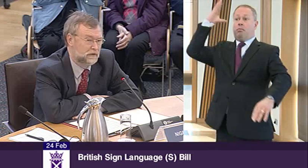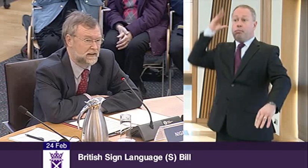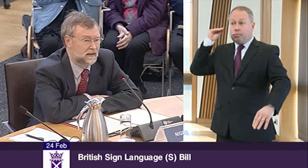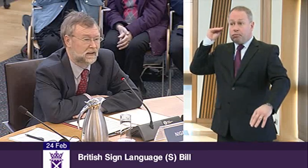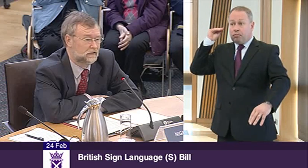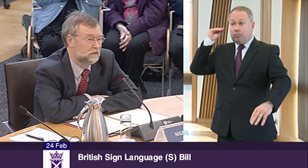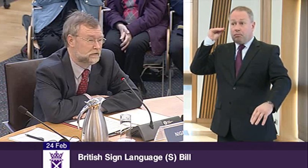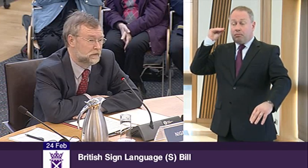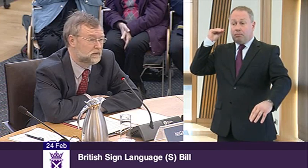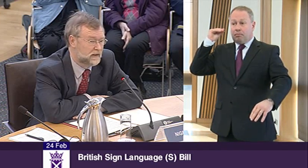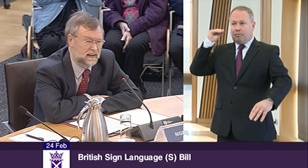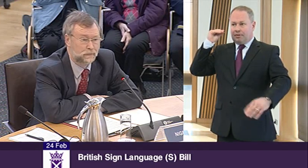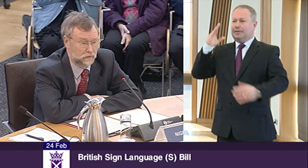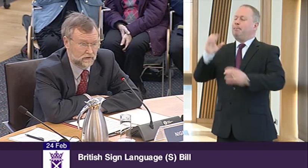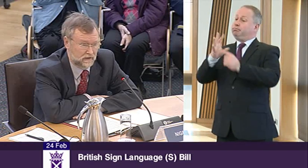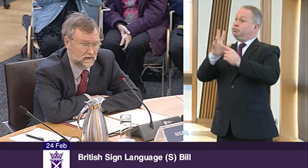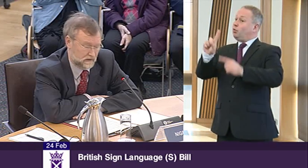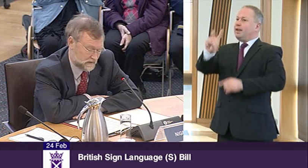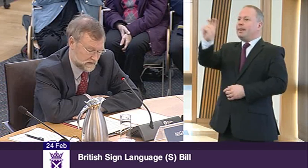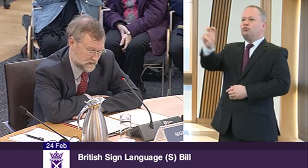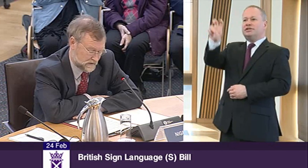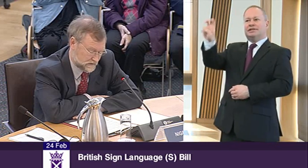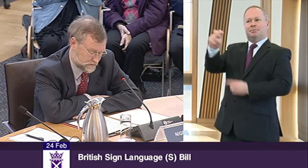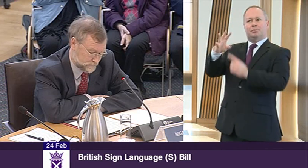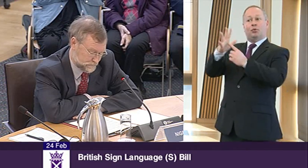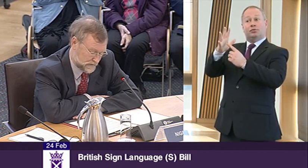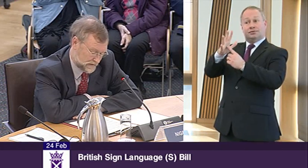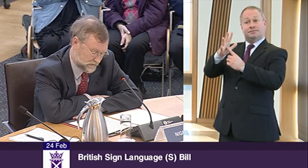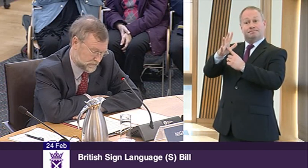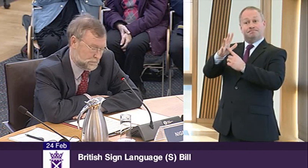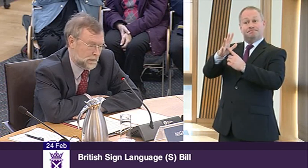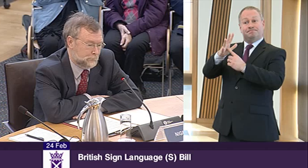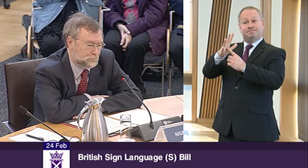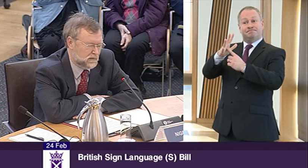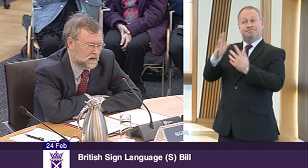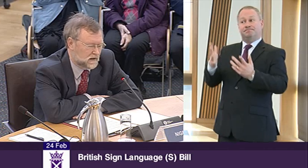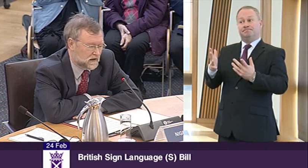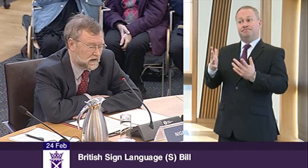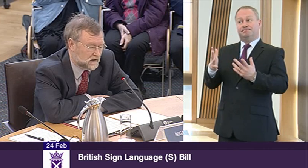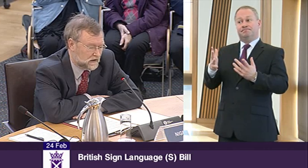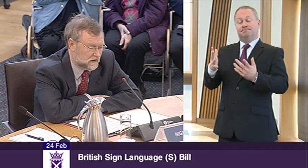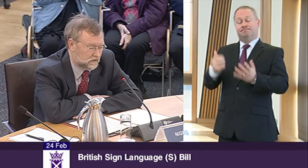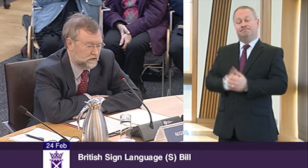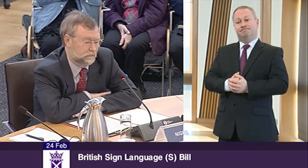loss, lip-reading is also very important. In terms of using BSL, the 3G and 4G mobile